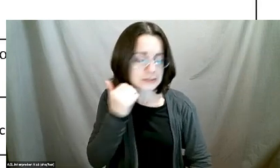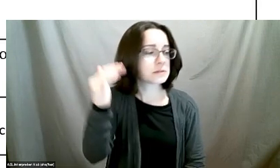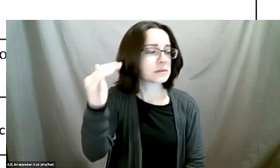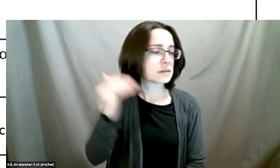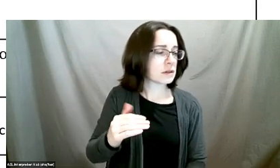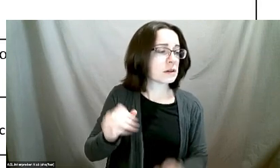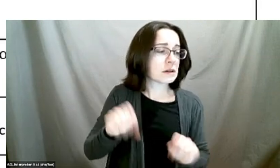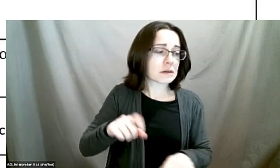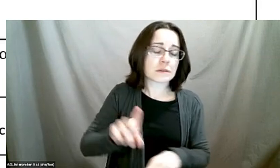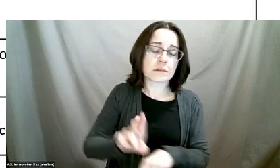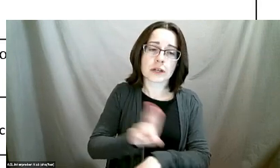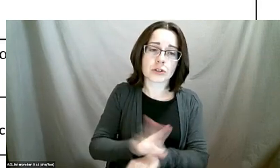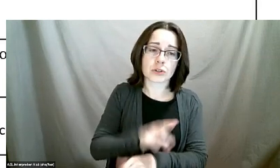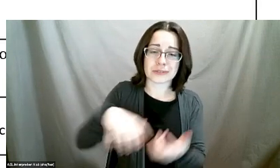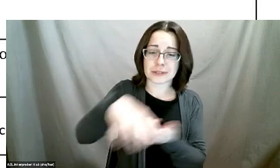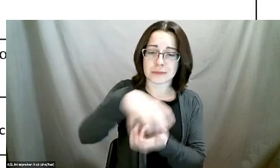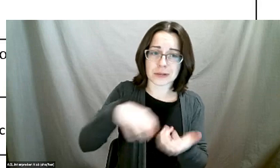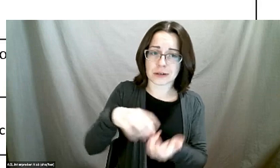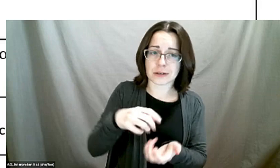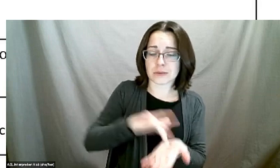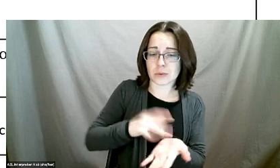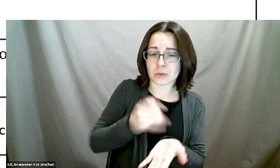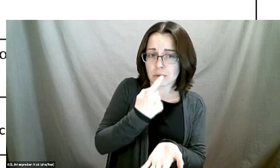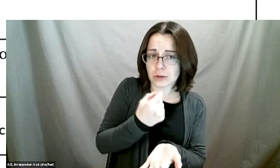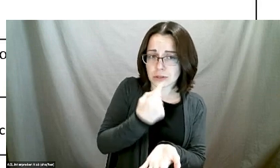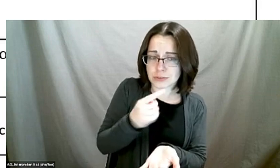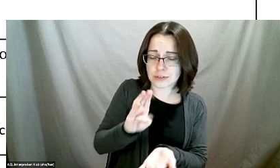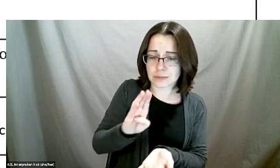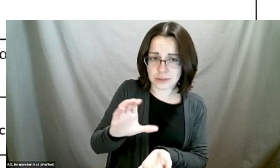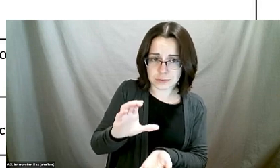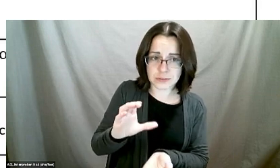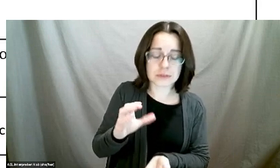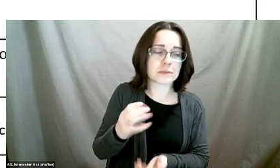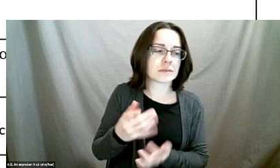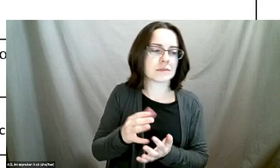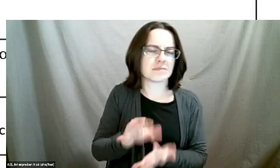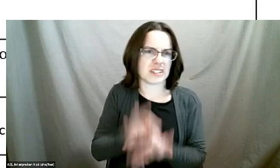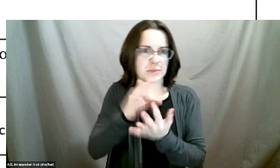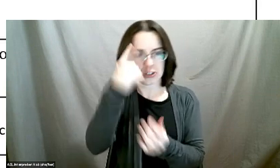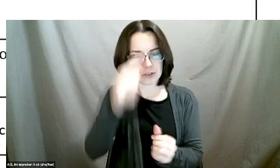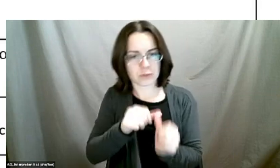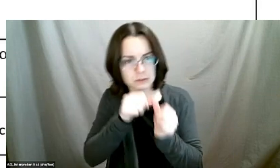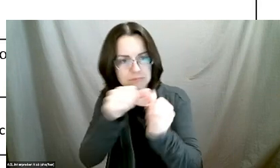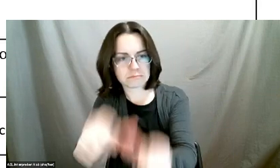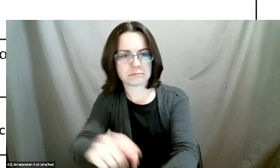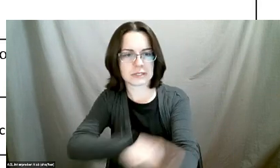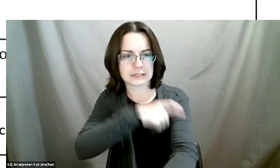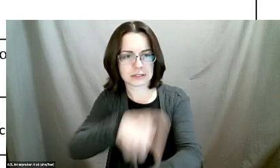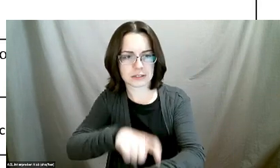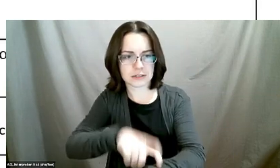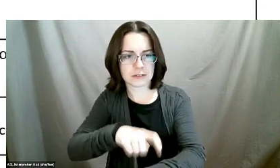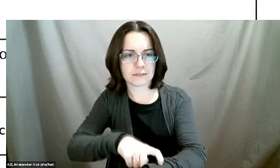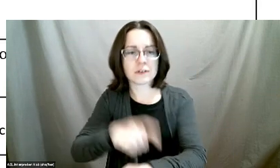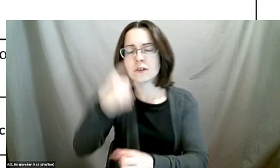particularly in an extended regimen. To lead to menstrual suppression.